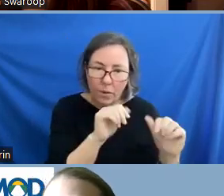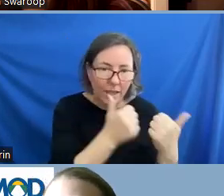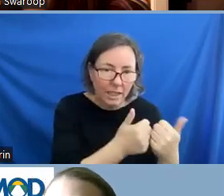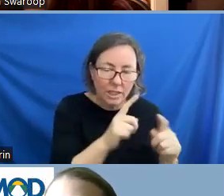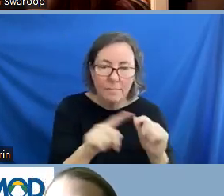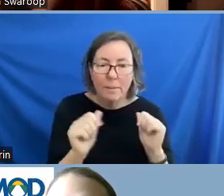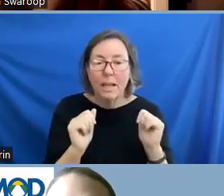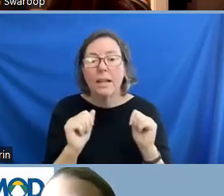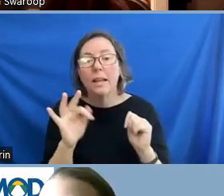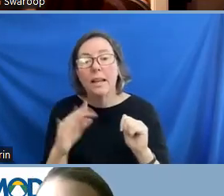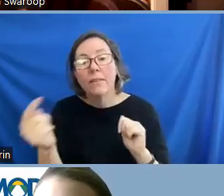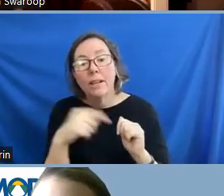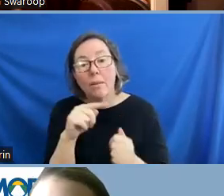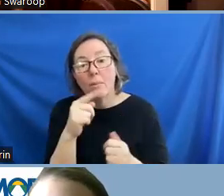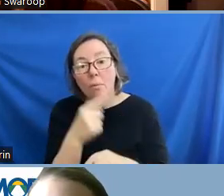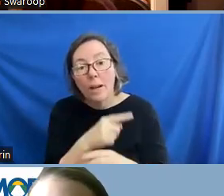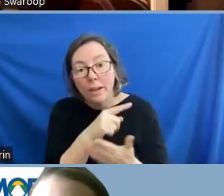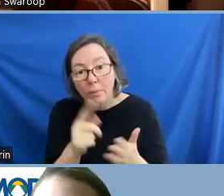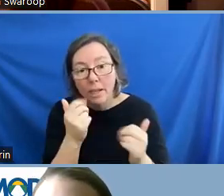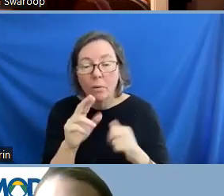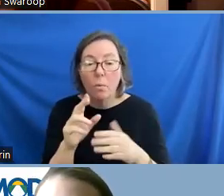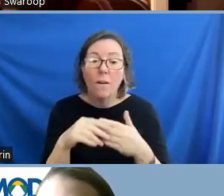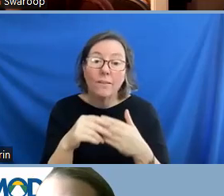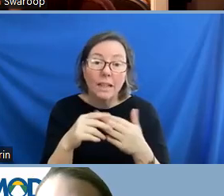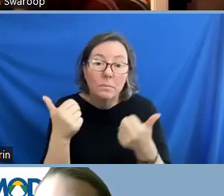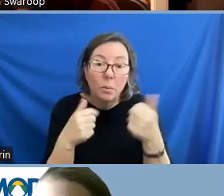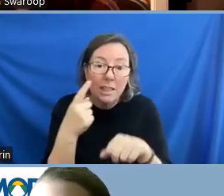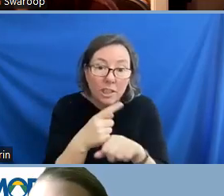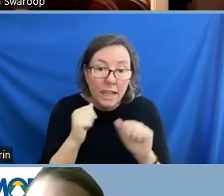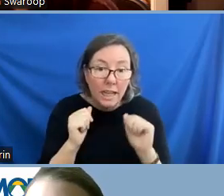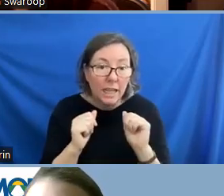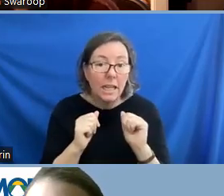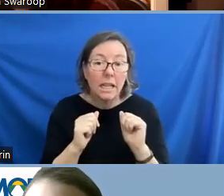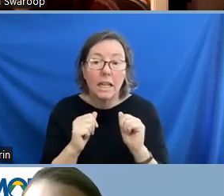but being able to change your schedule so you're avoiding peak commute times